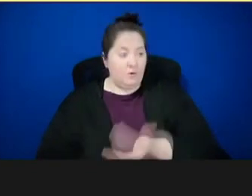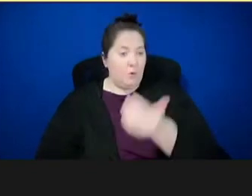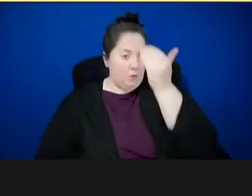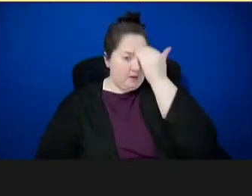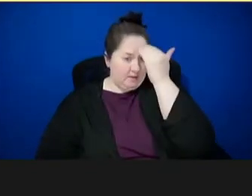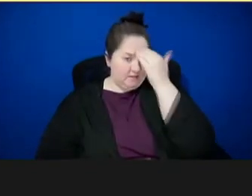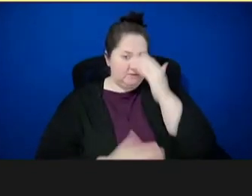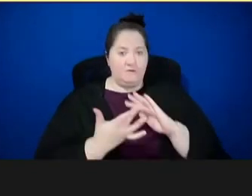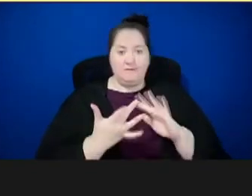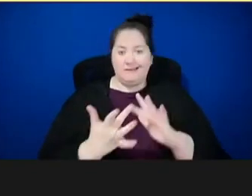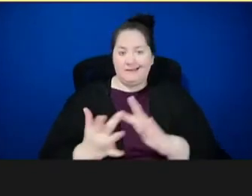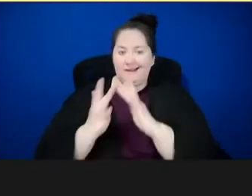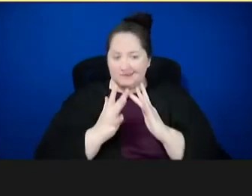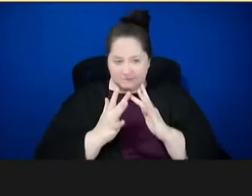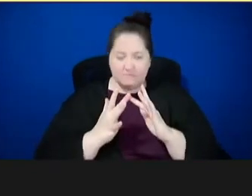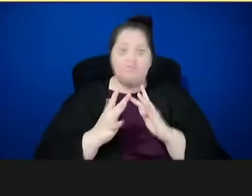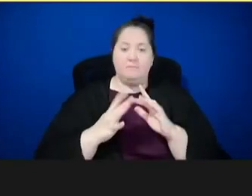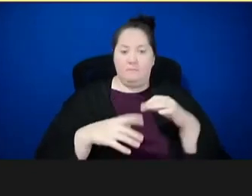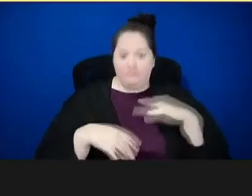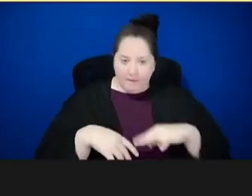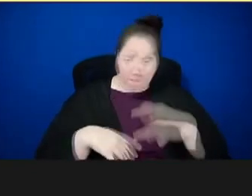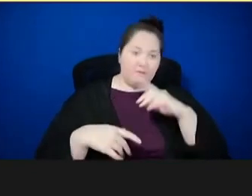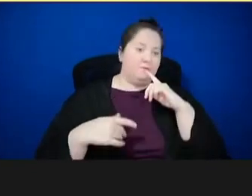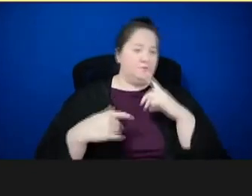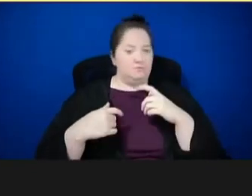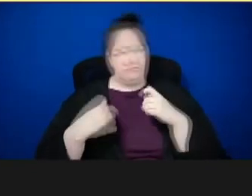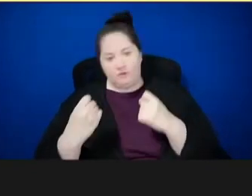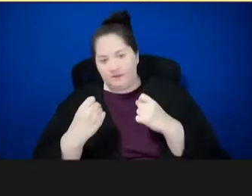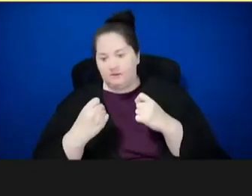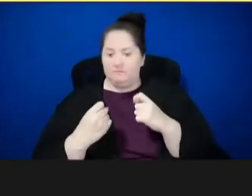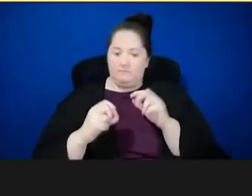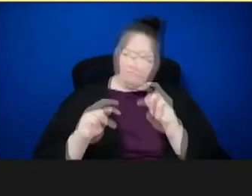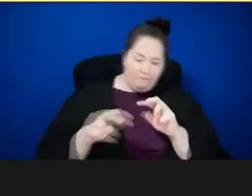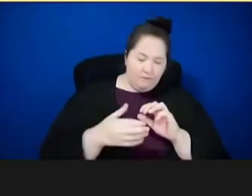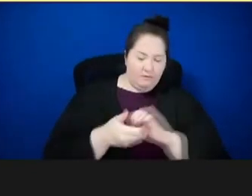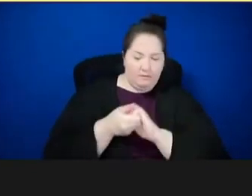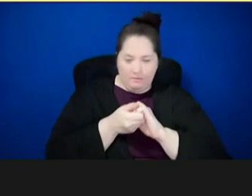benefits to strengthen and monitor collective action. We need to positively incentivize